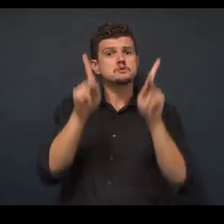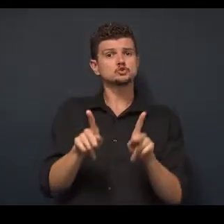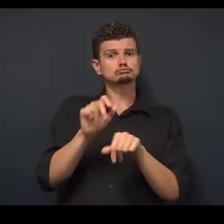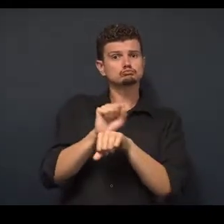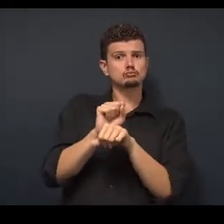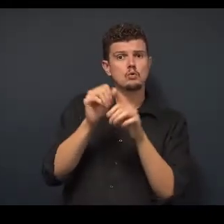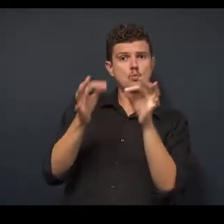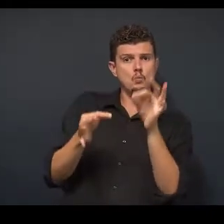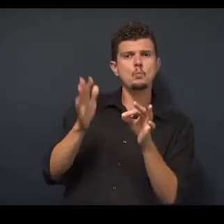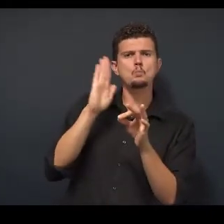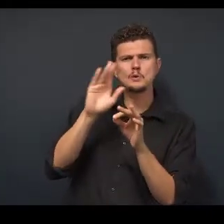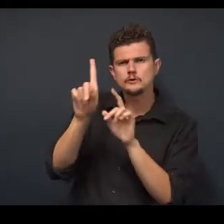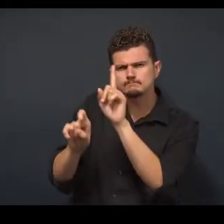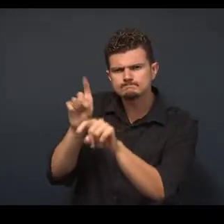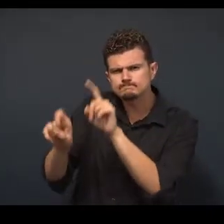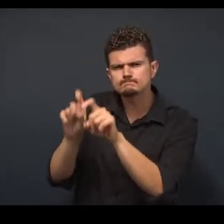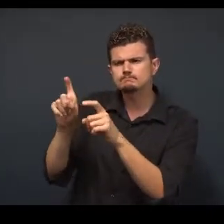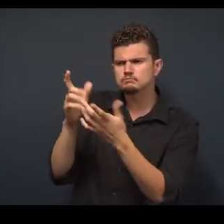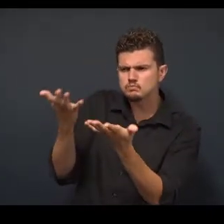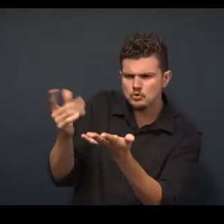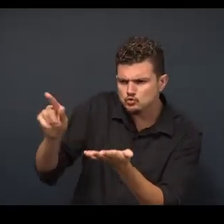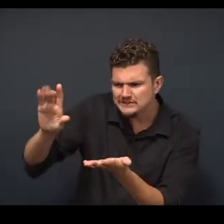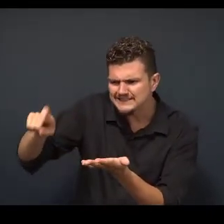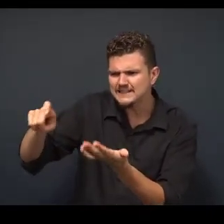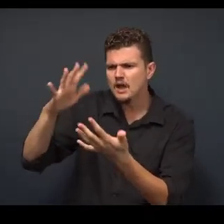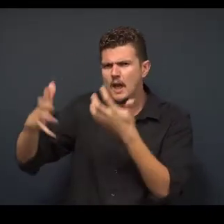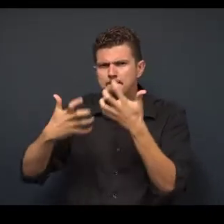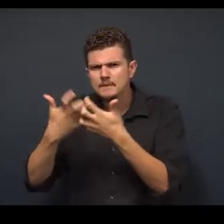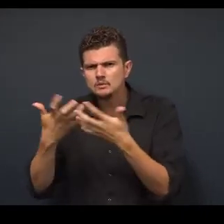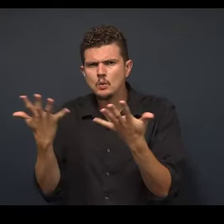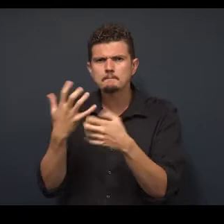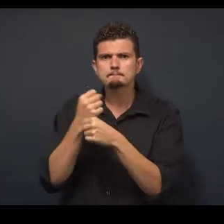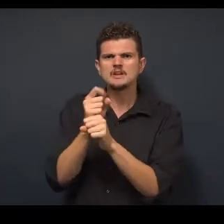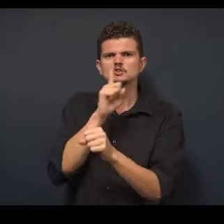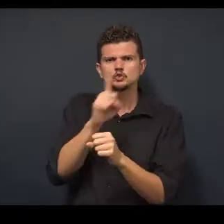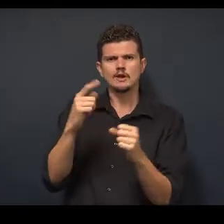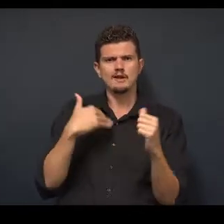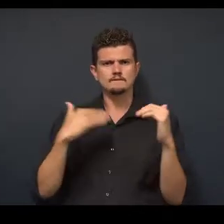Court personnel will gather information to better understand how to provide equal access to the courthouse